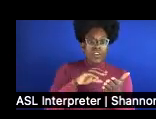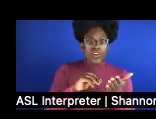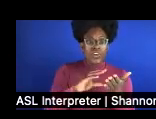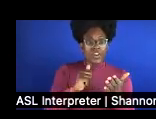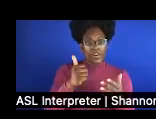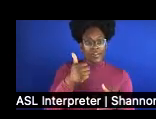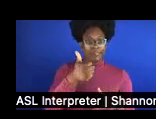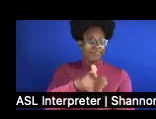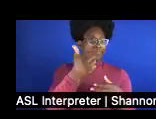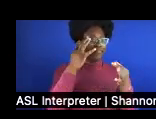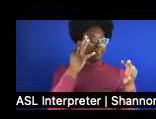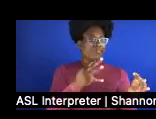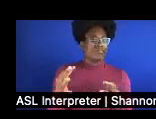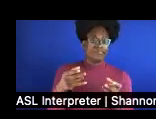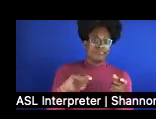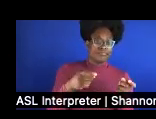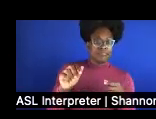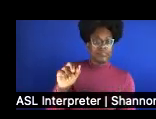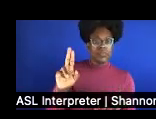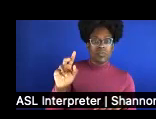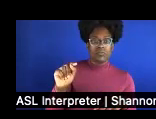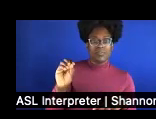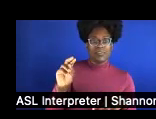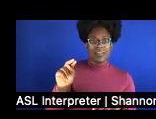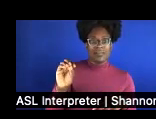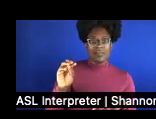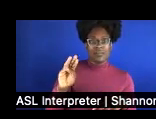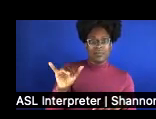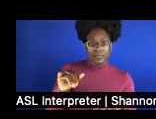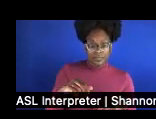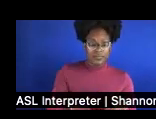focus on that as well working with incarcerated students, although that's a